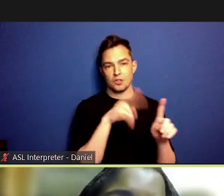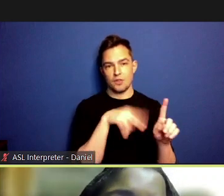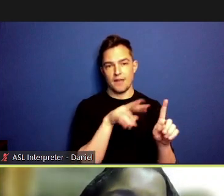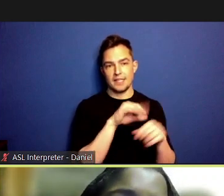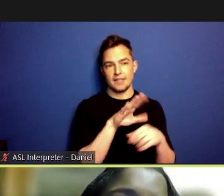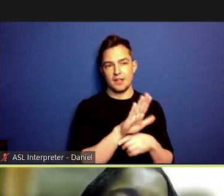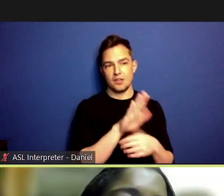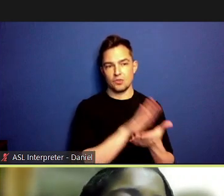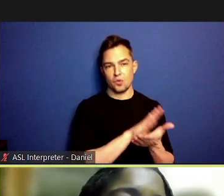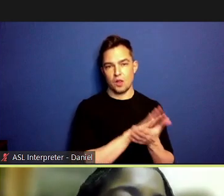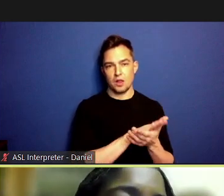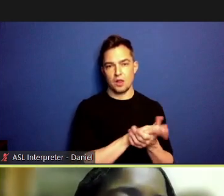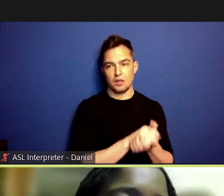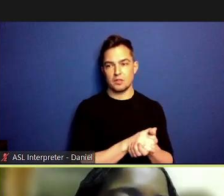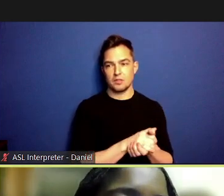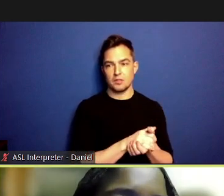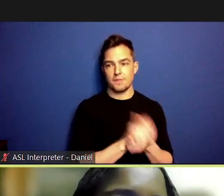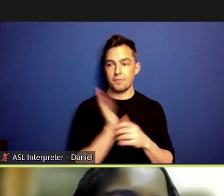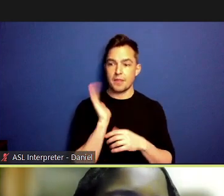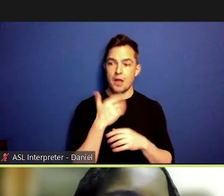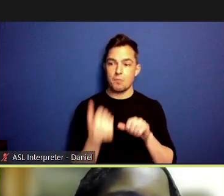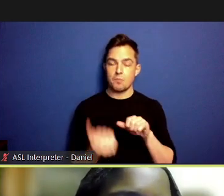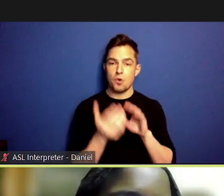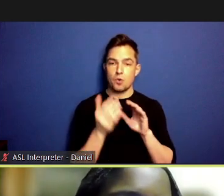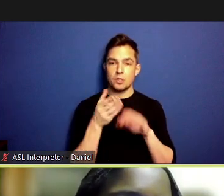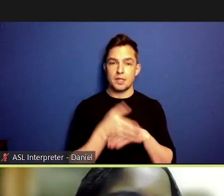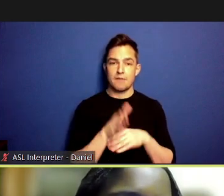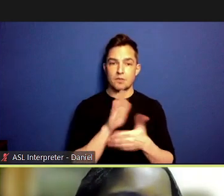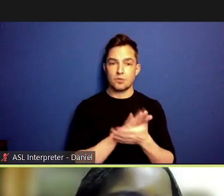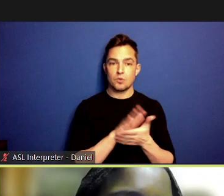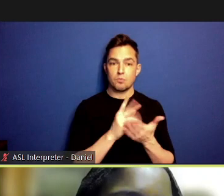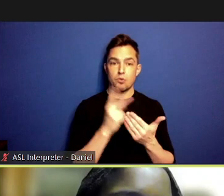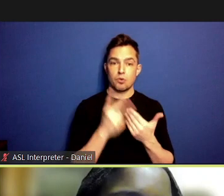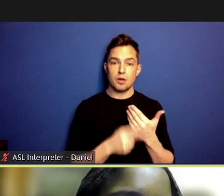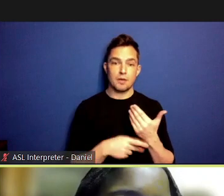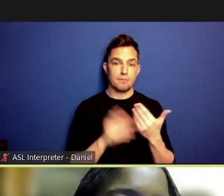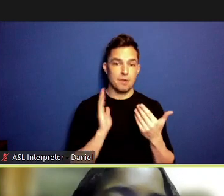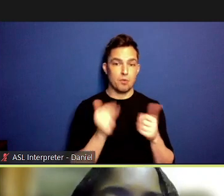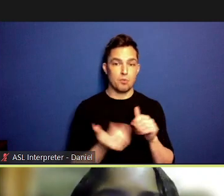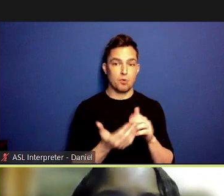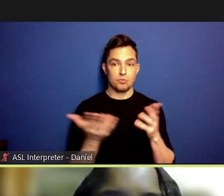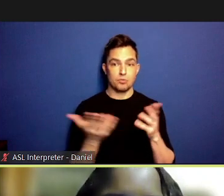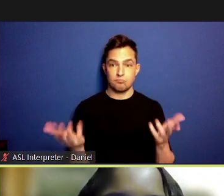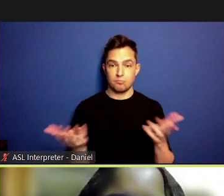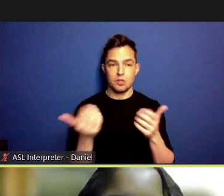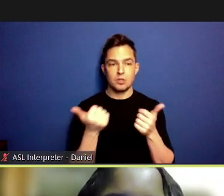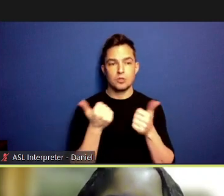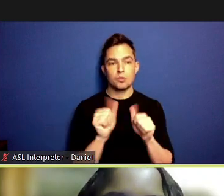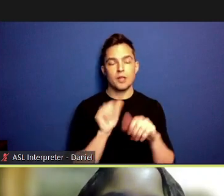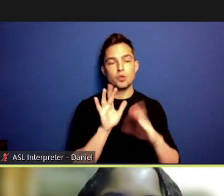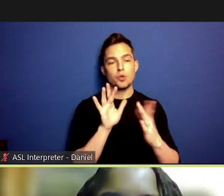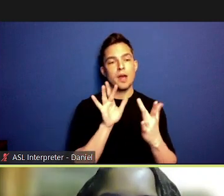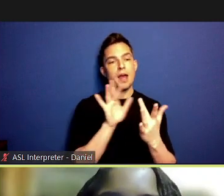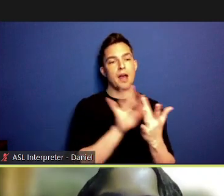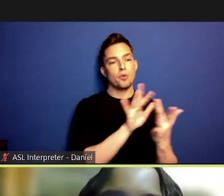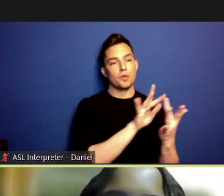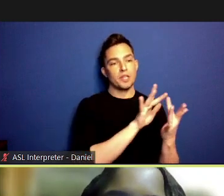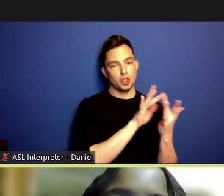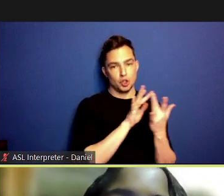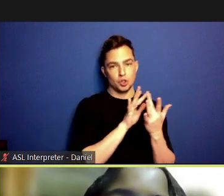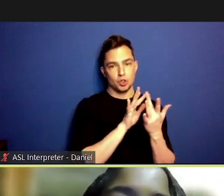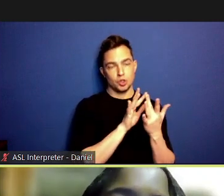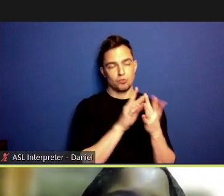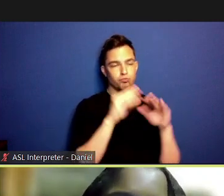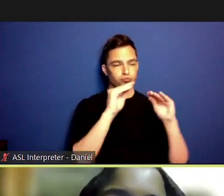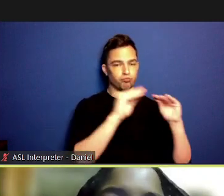Like, our approach in that after-school program was really to do outreach to the black kids